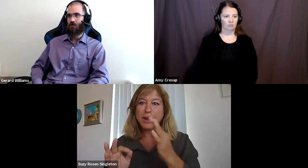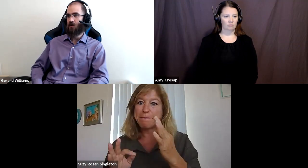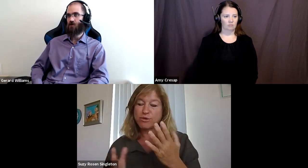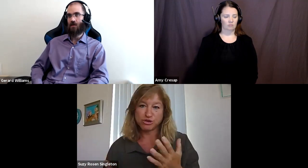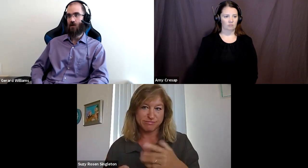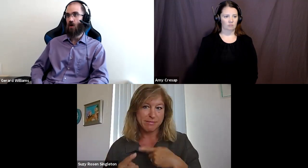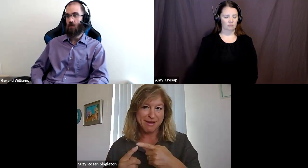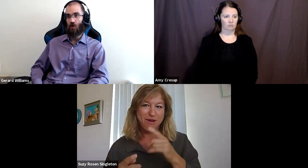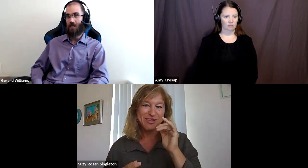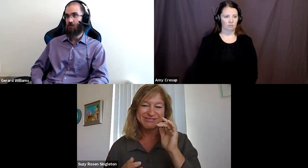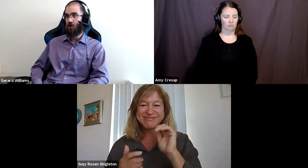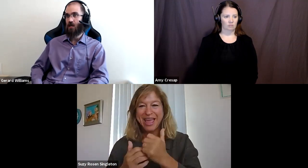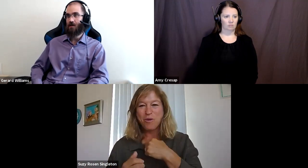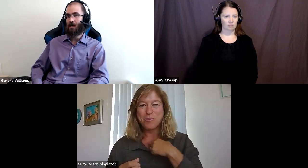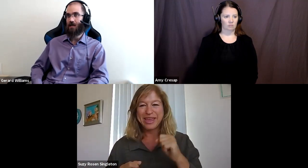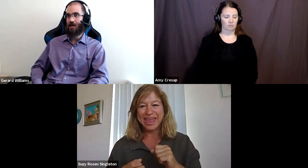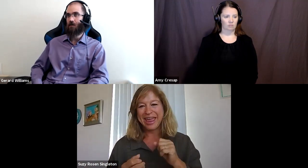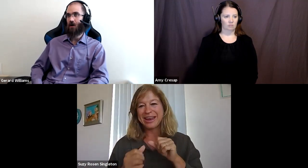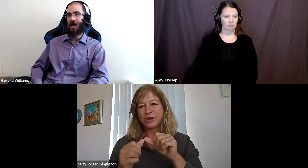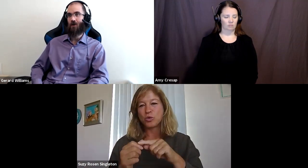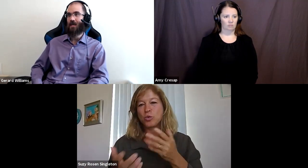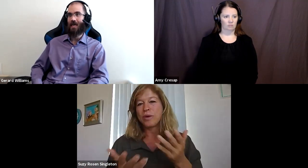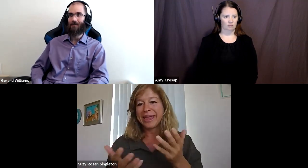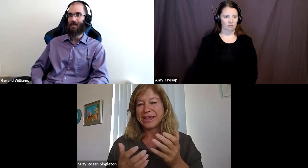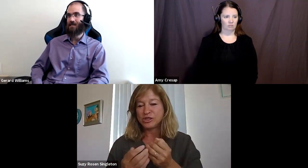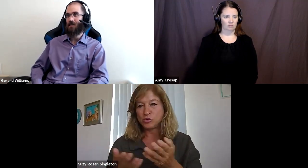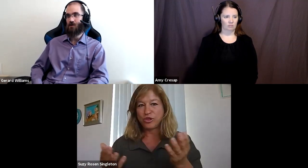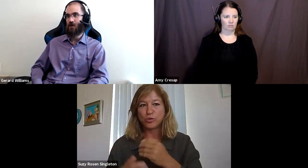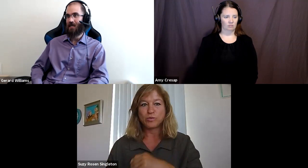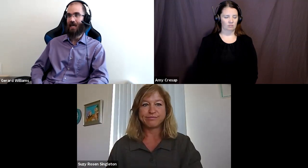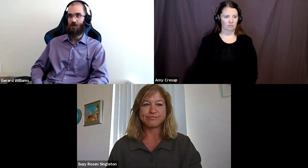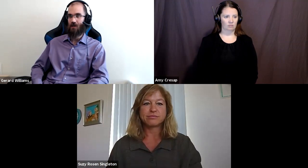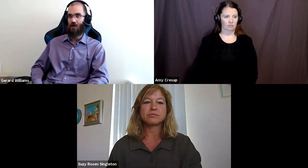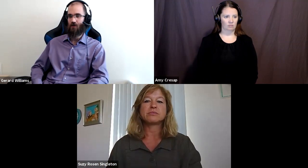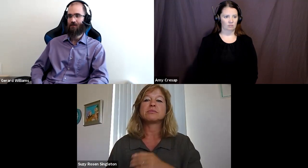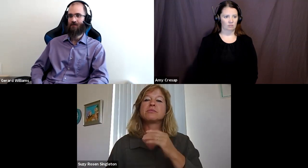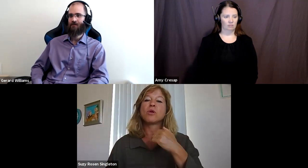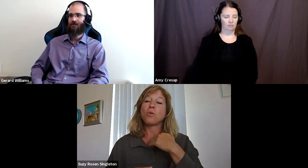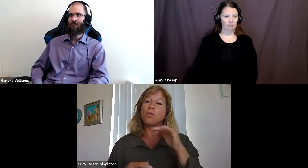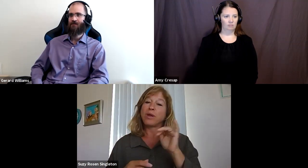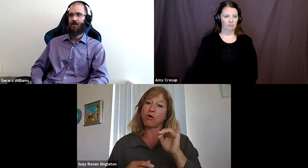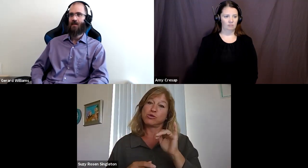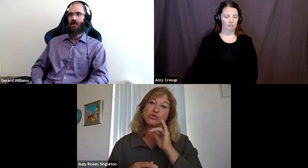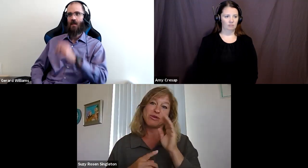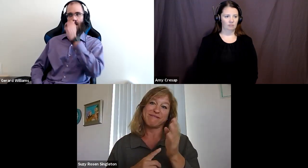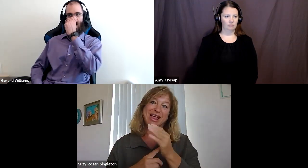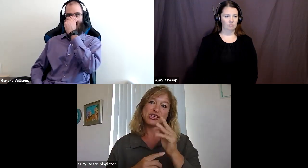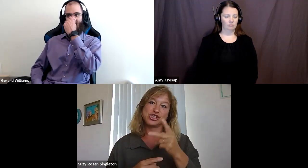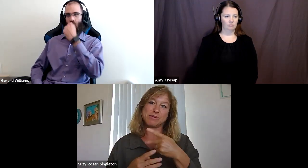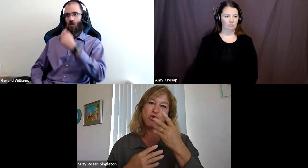And we would certainly welcome your input about how we can continue to engage with you.